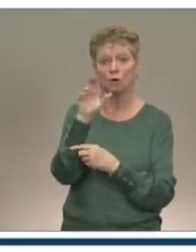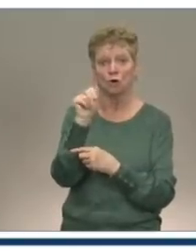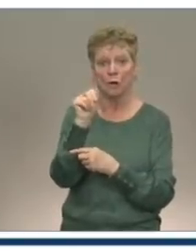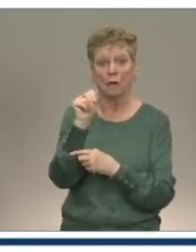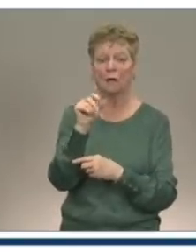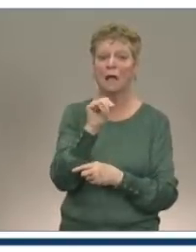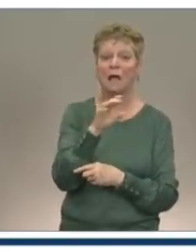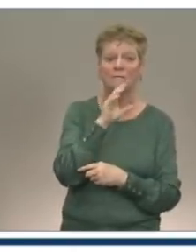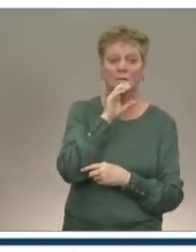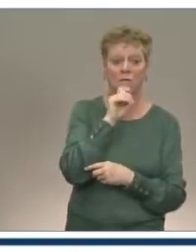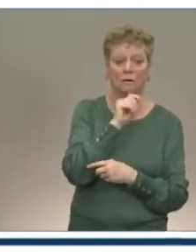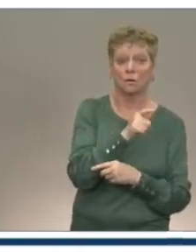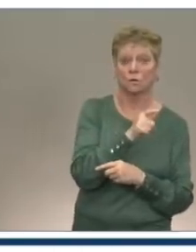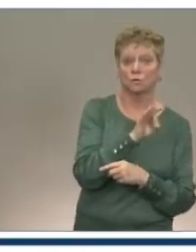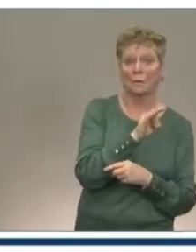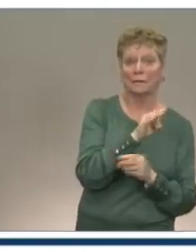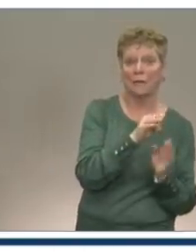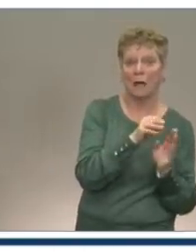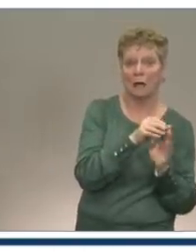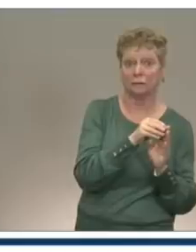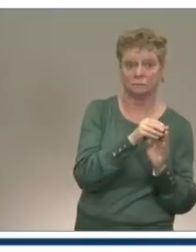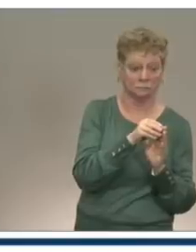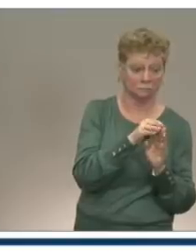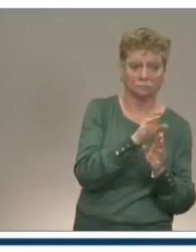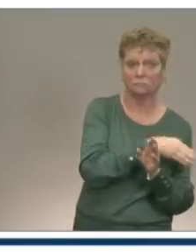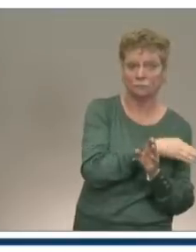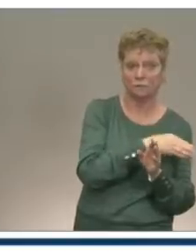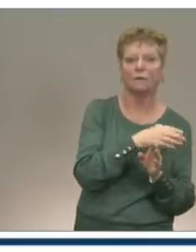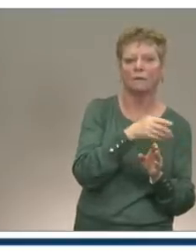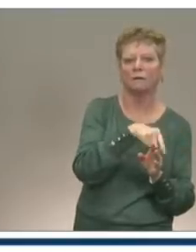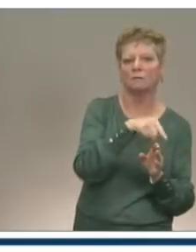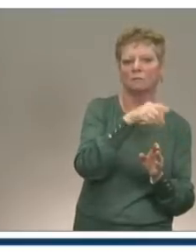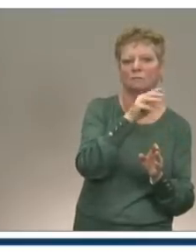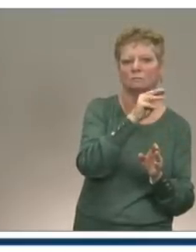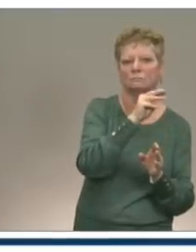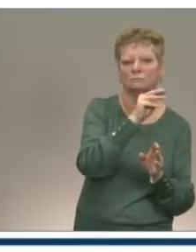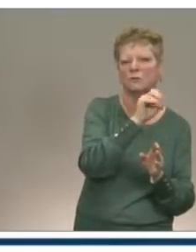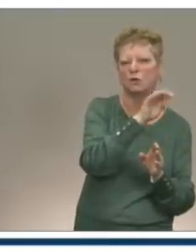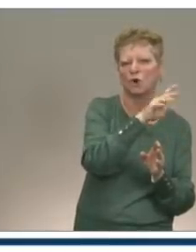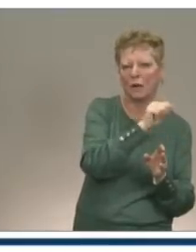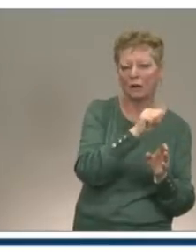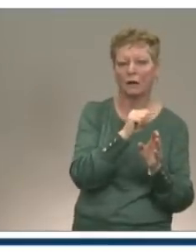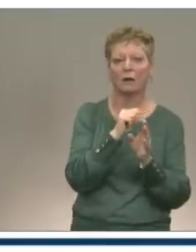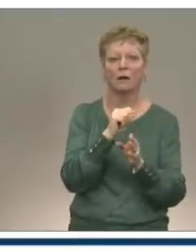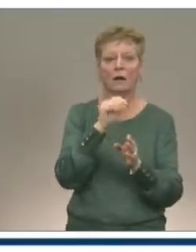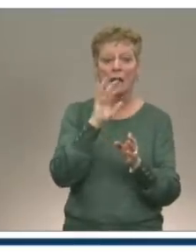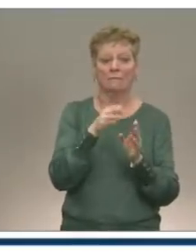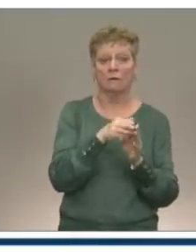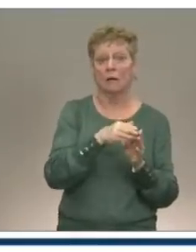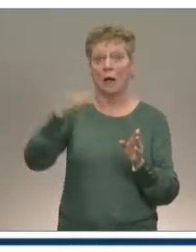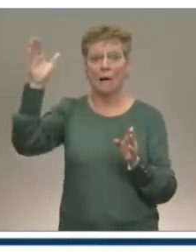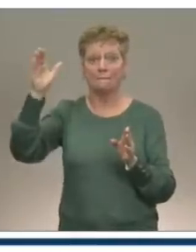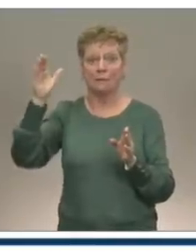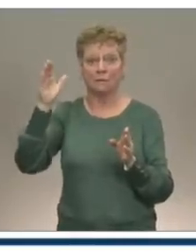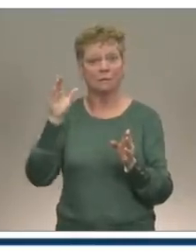you get a pfizer if you're 30 and above the the the the recommendation would be that if possible